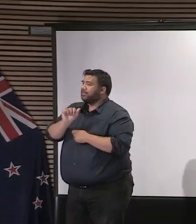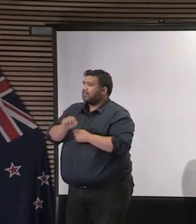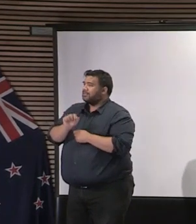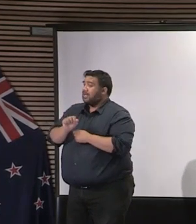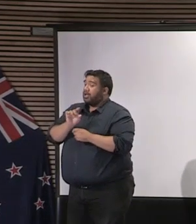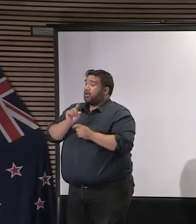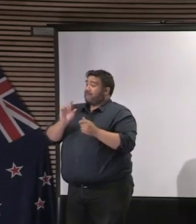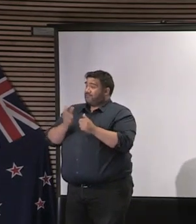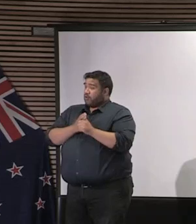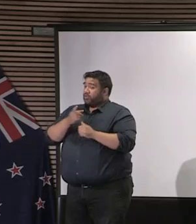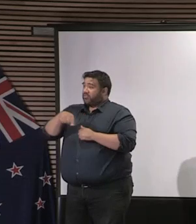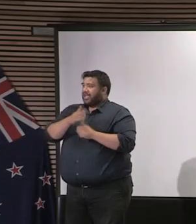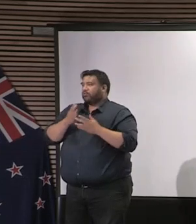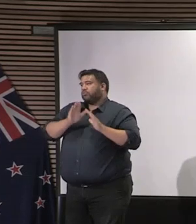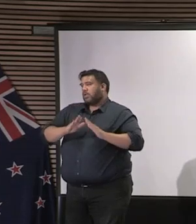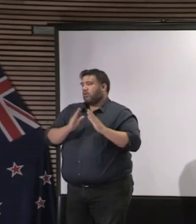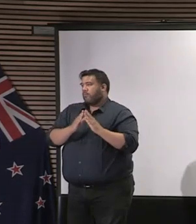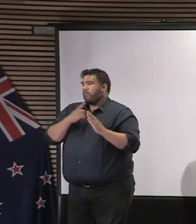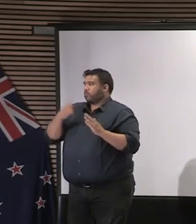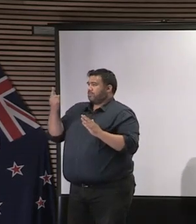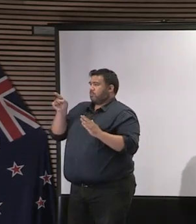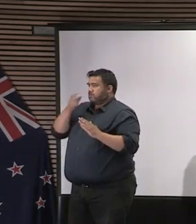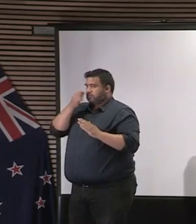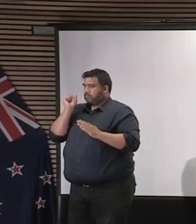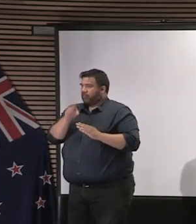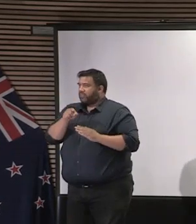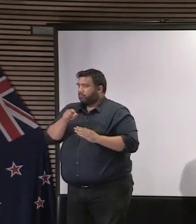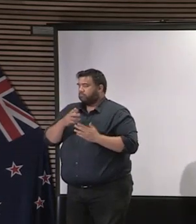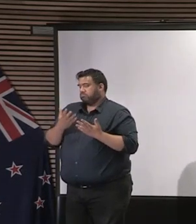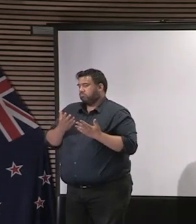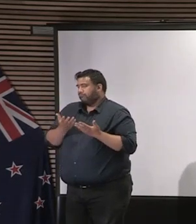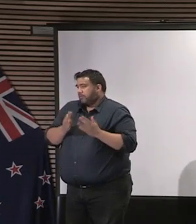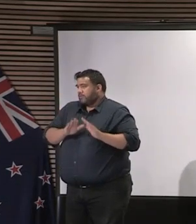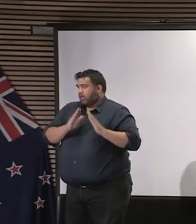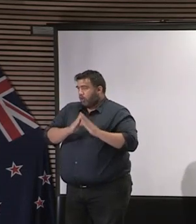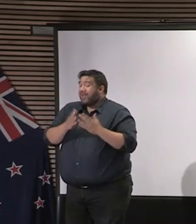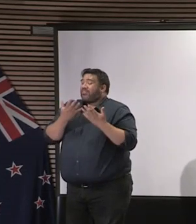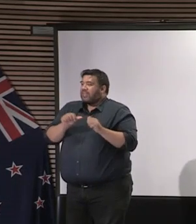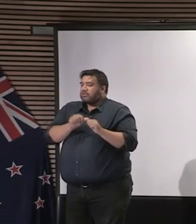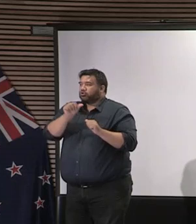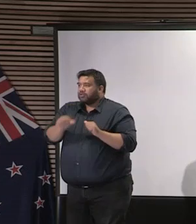be tested where the circumstances dictate. That was staff required to